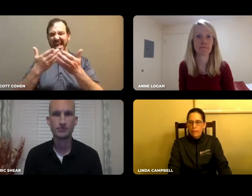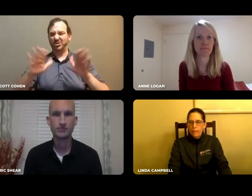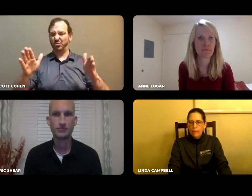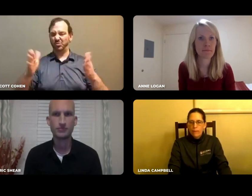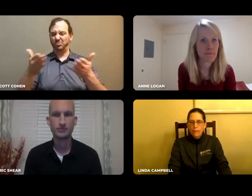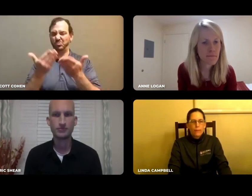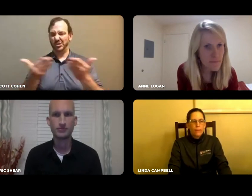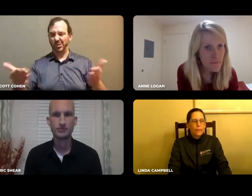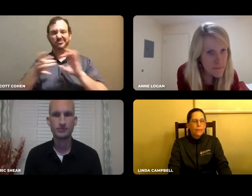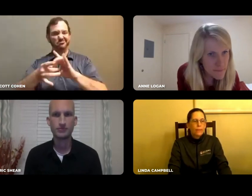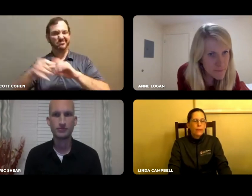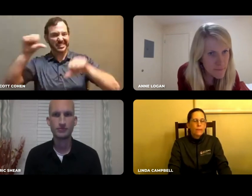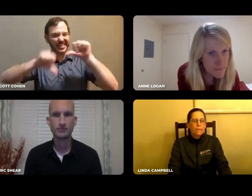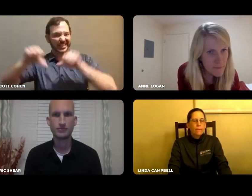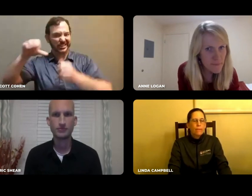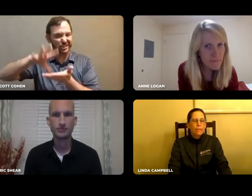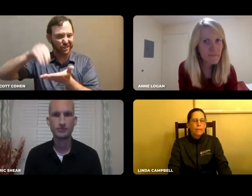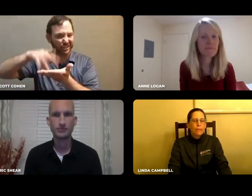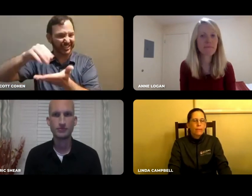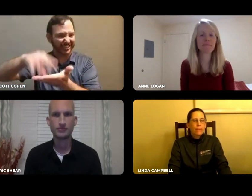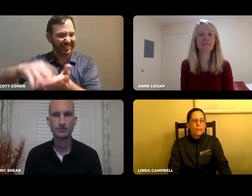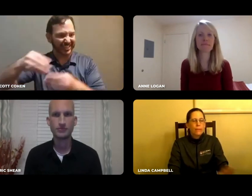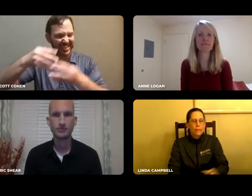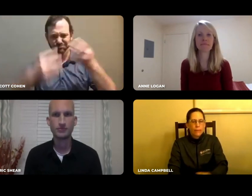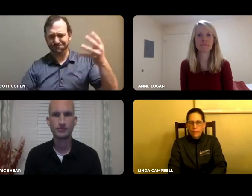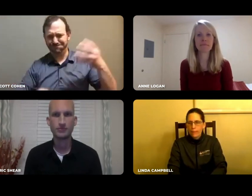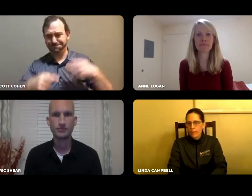These can be used in your classroom.